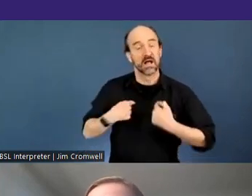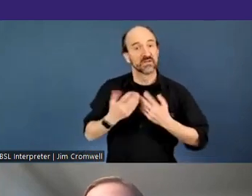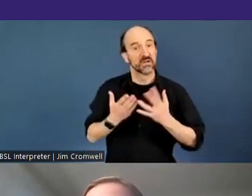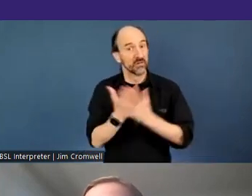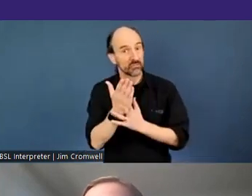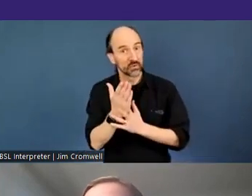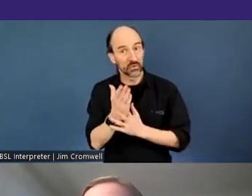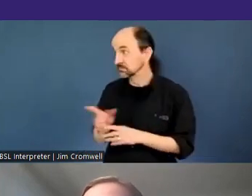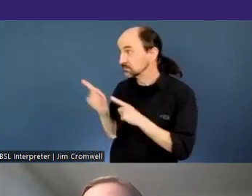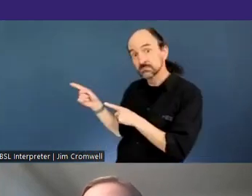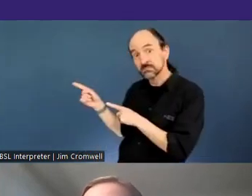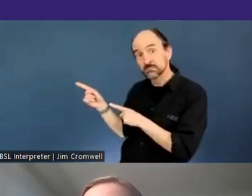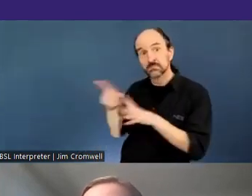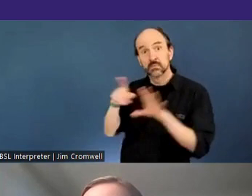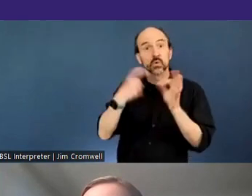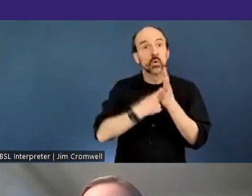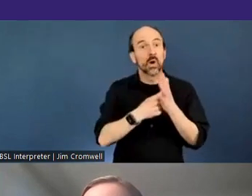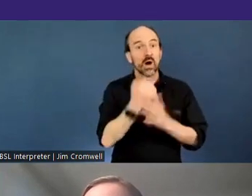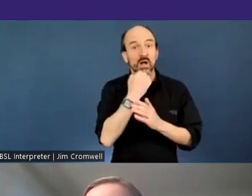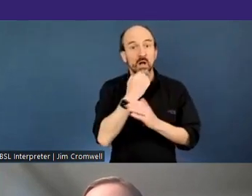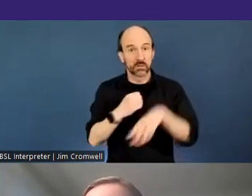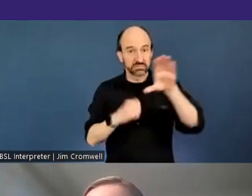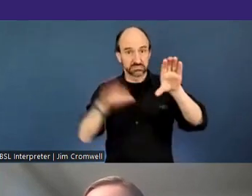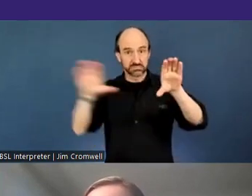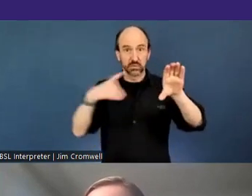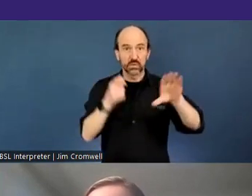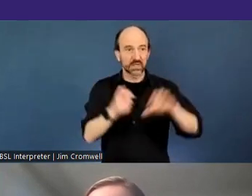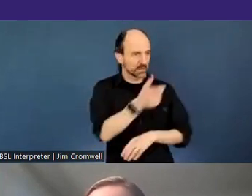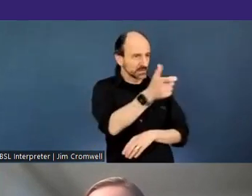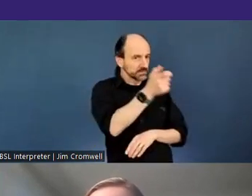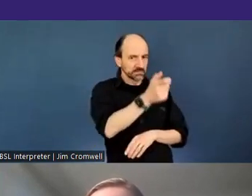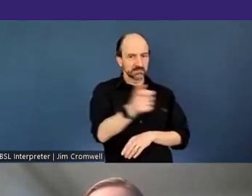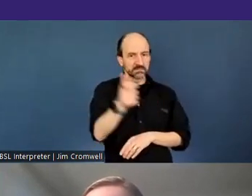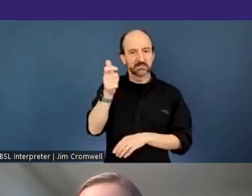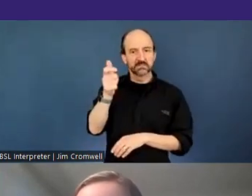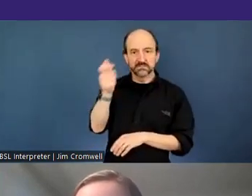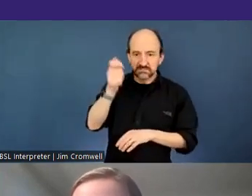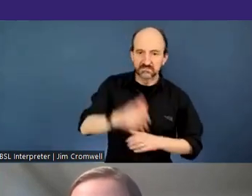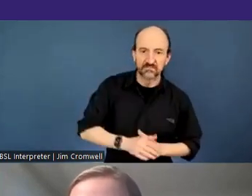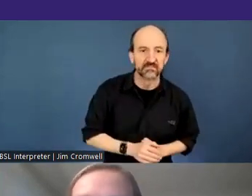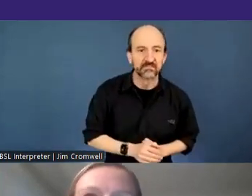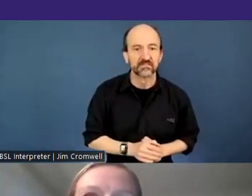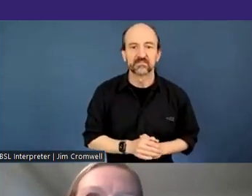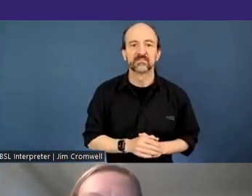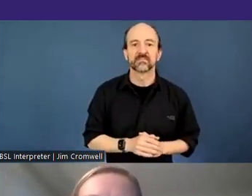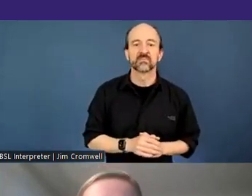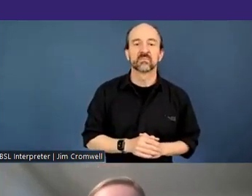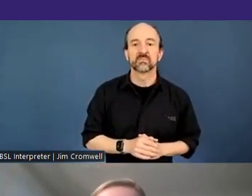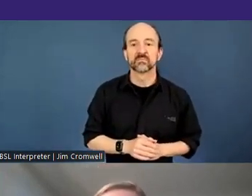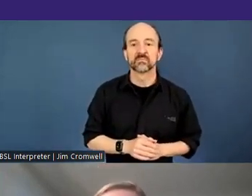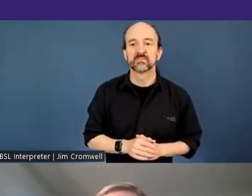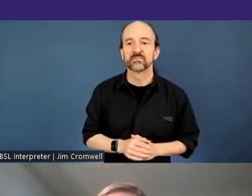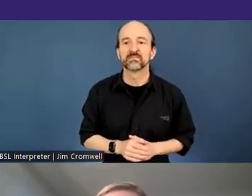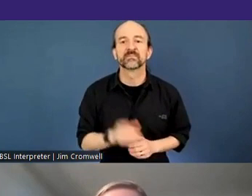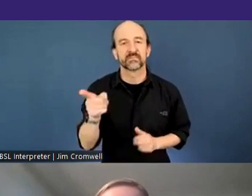on these two QR codes. Thank you so much Nancy.